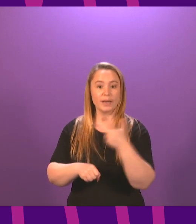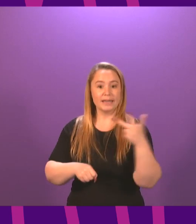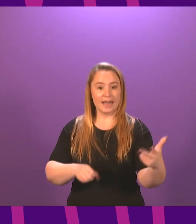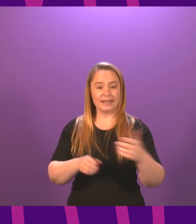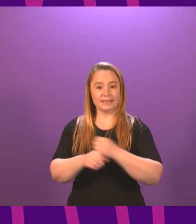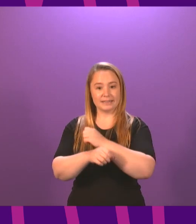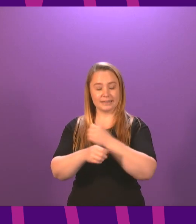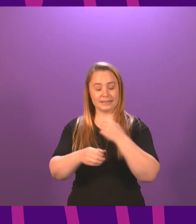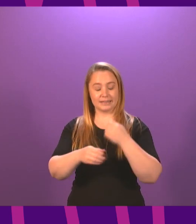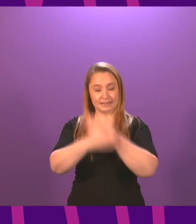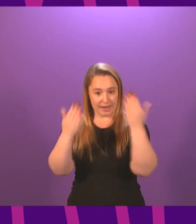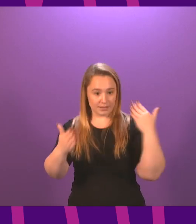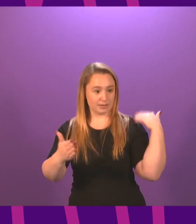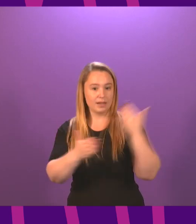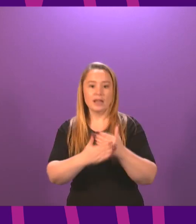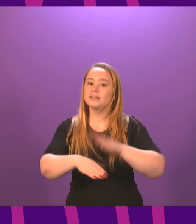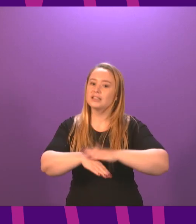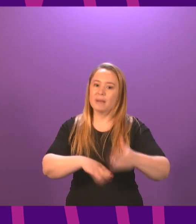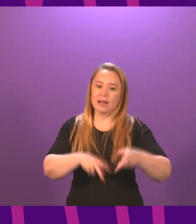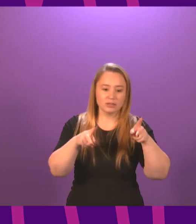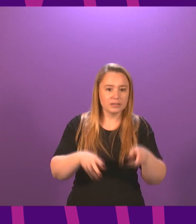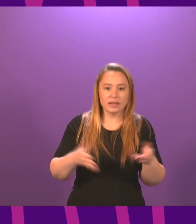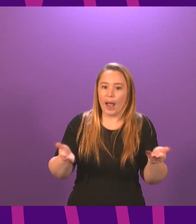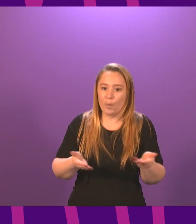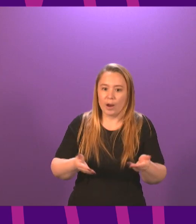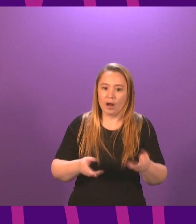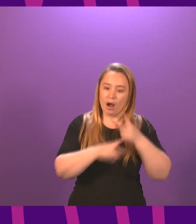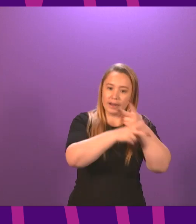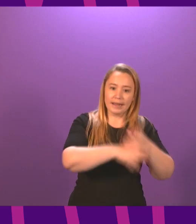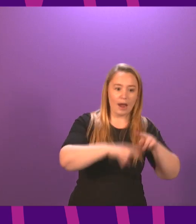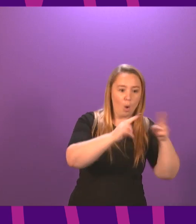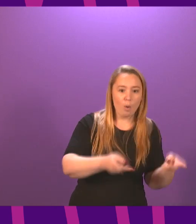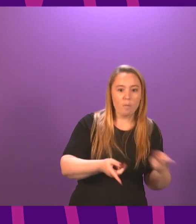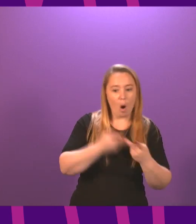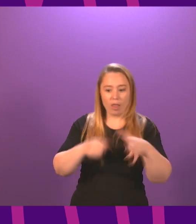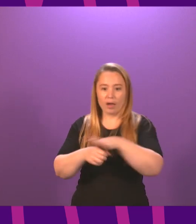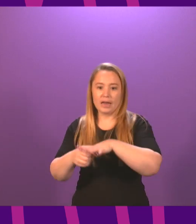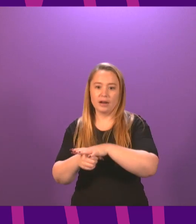of the setting in which they died, and the wider National Records of Scotland figures